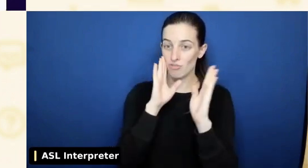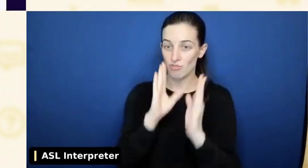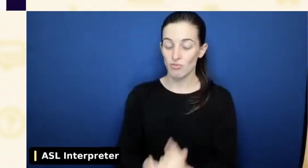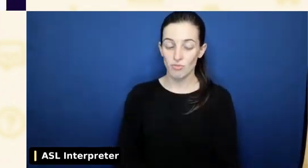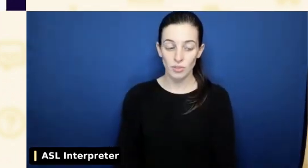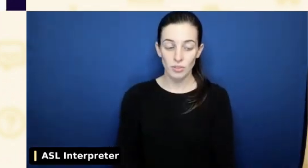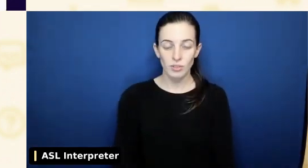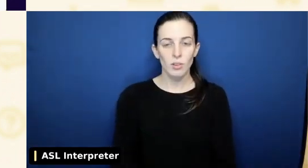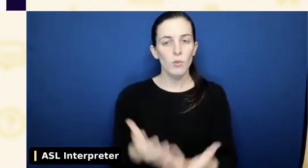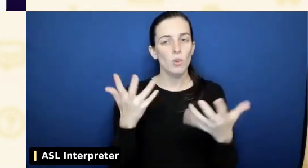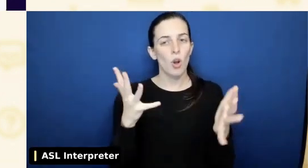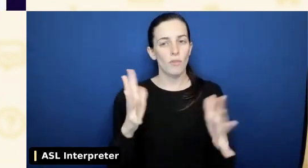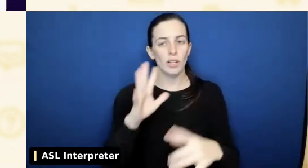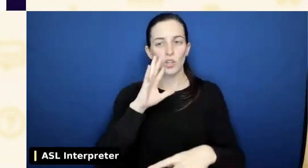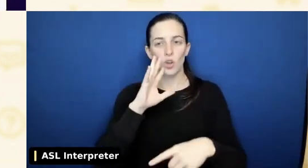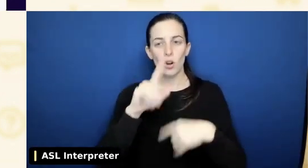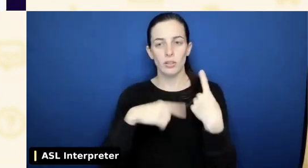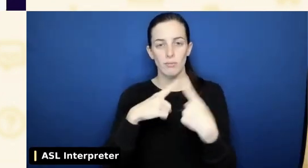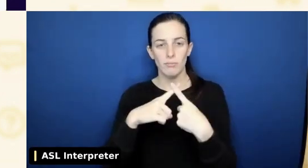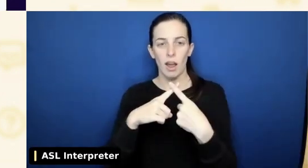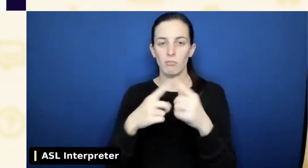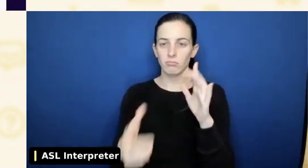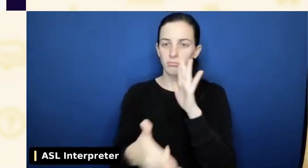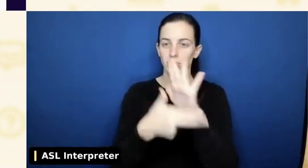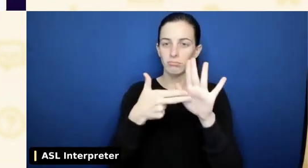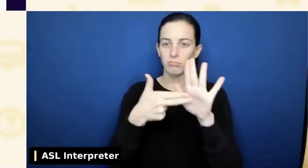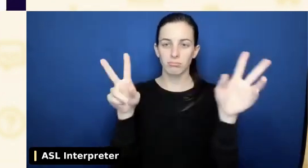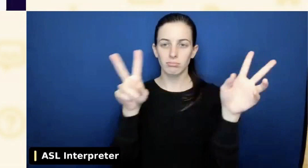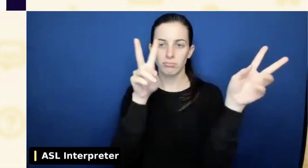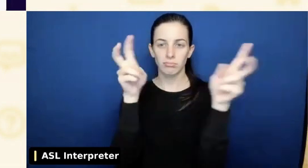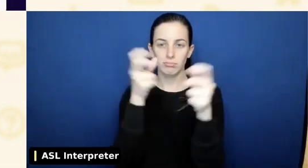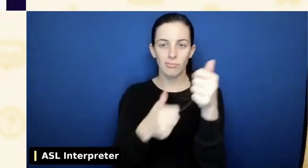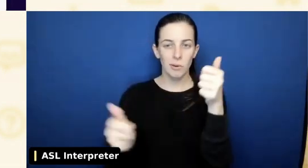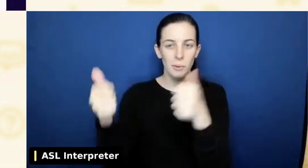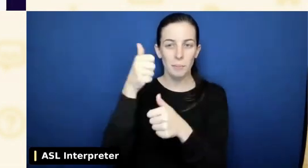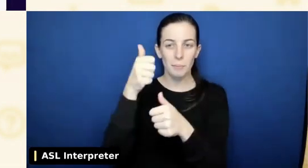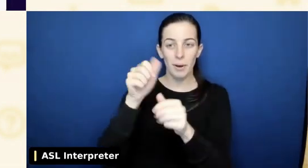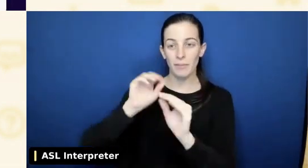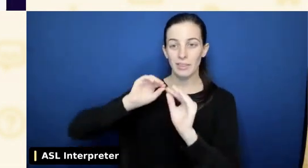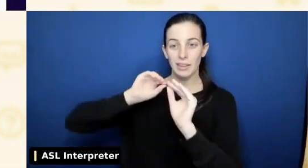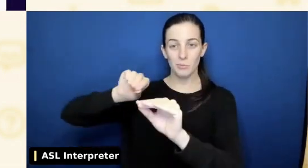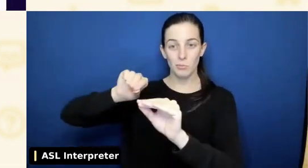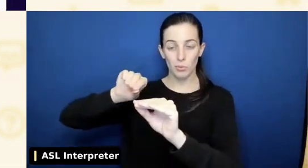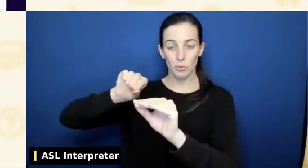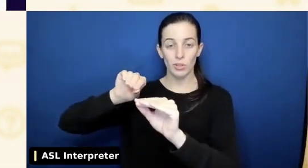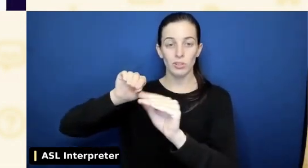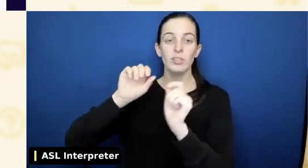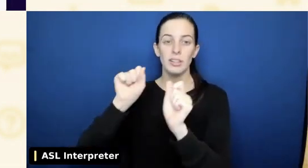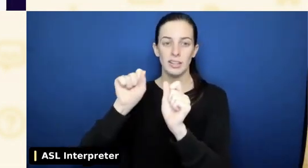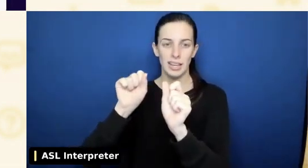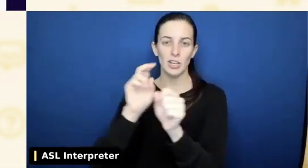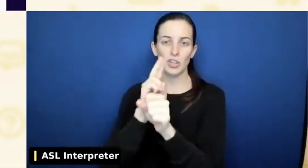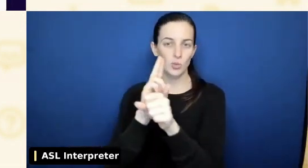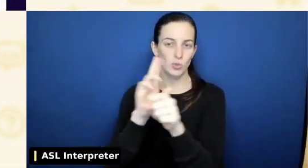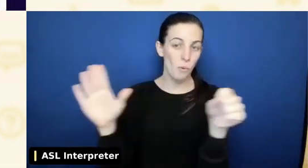We already talked about putting our sub-labels above the inputs, and we can do that form-wide here instead of having to do it